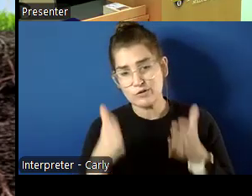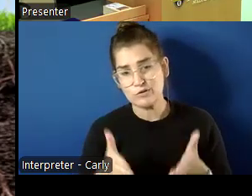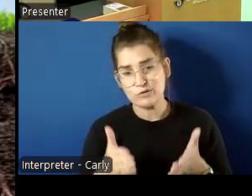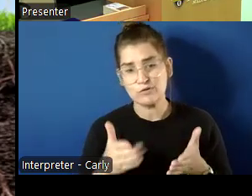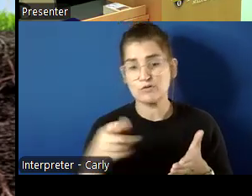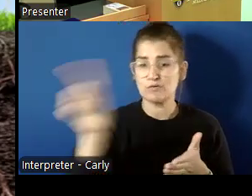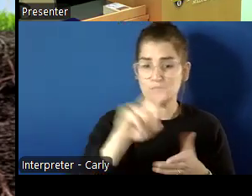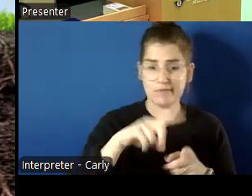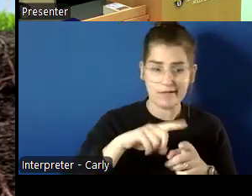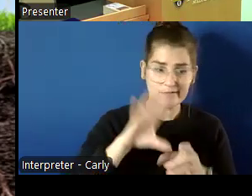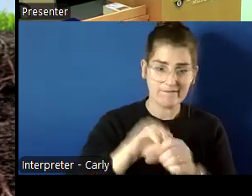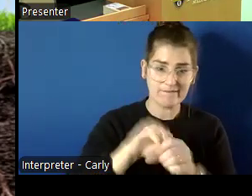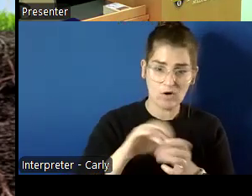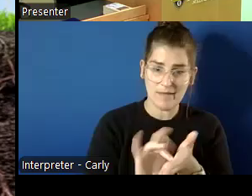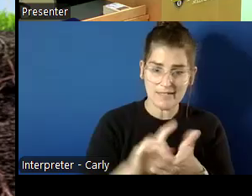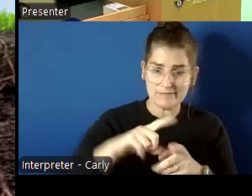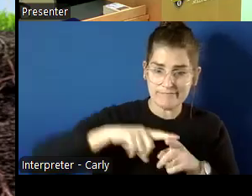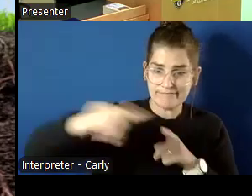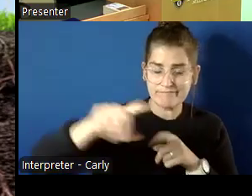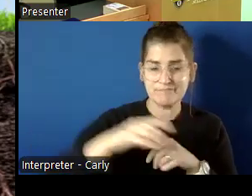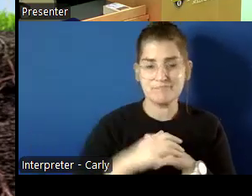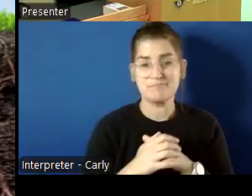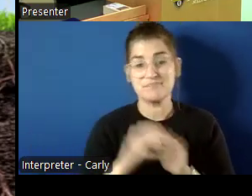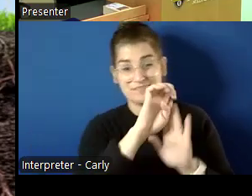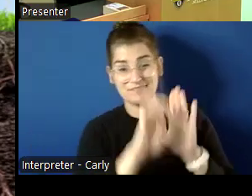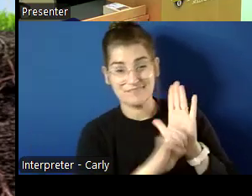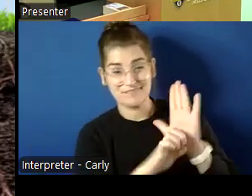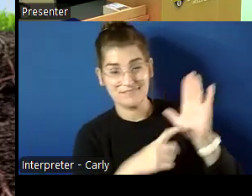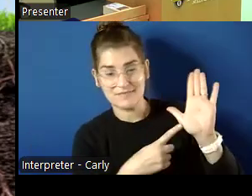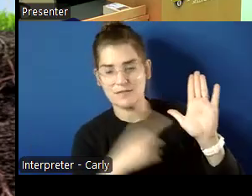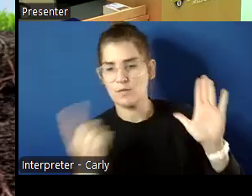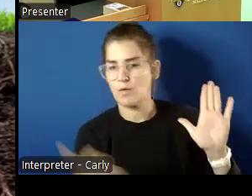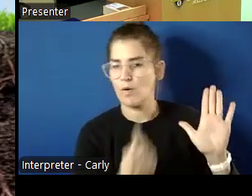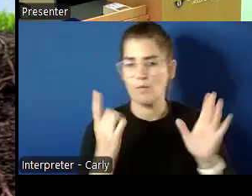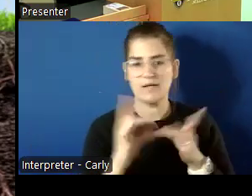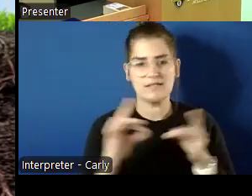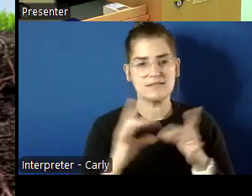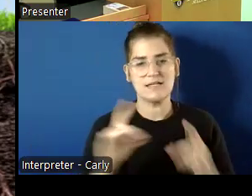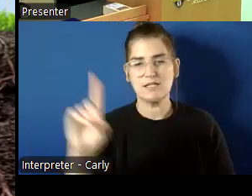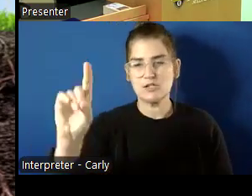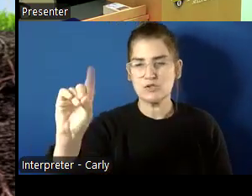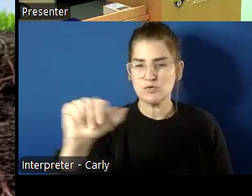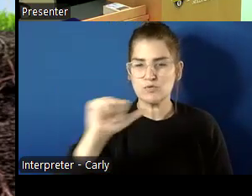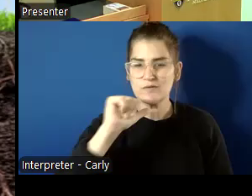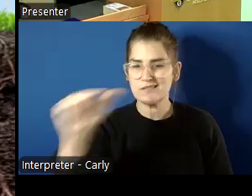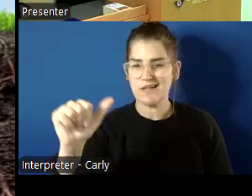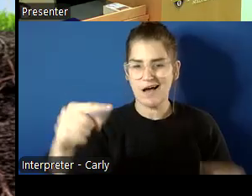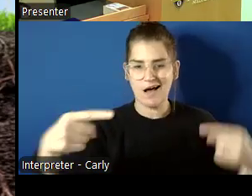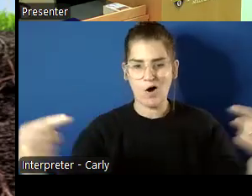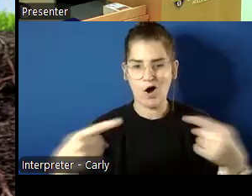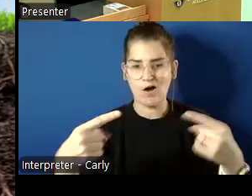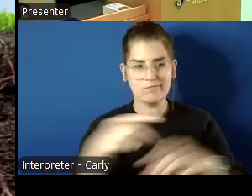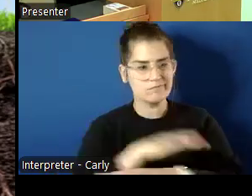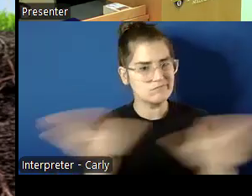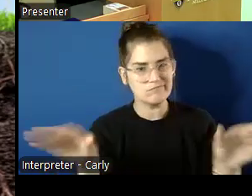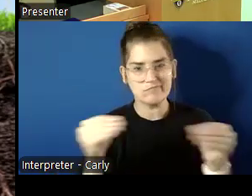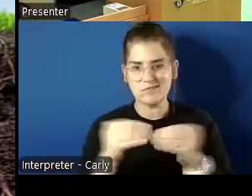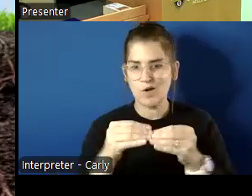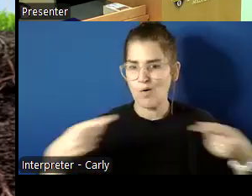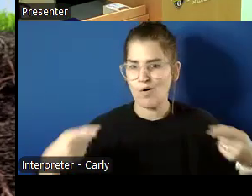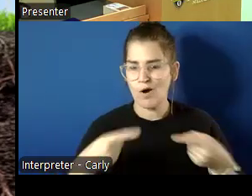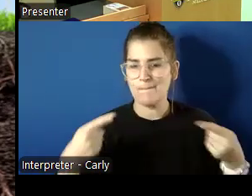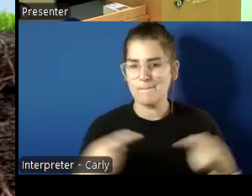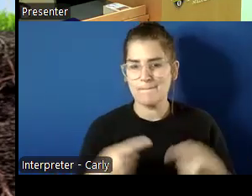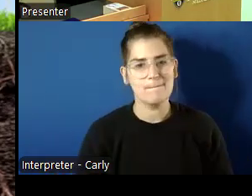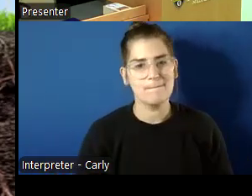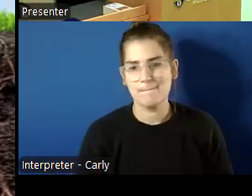medicine but the ethics codes in one way or another always say do not harm. Do no harm.